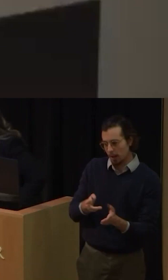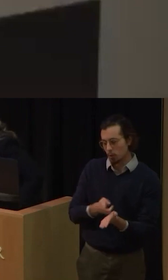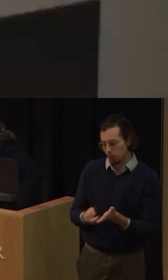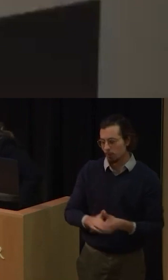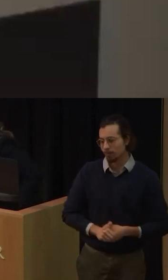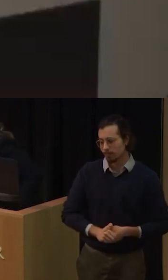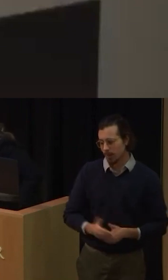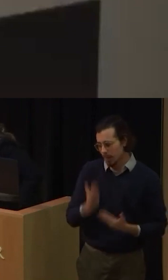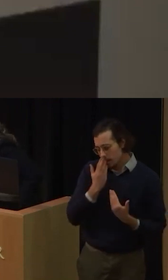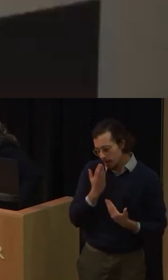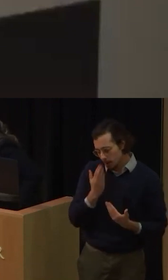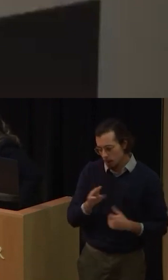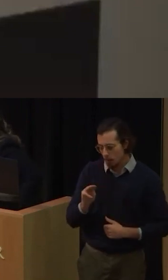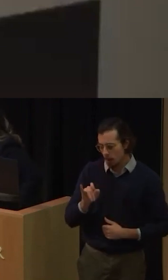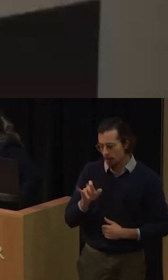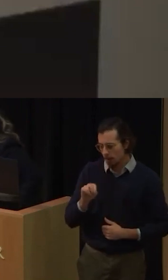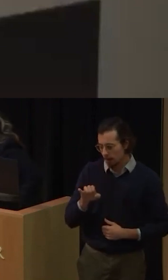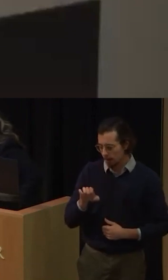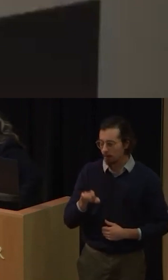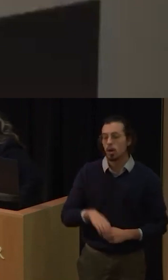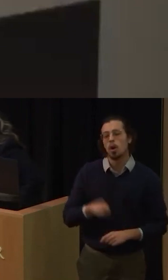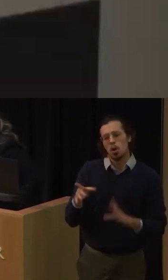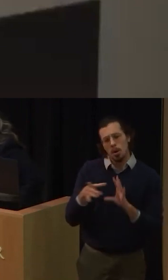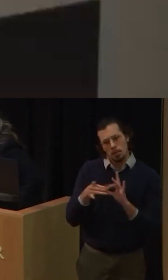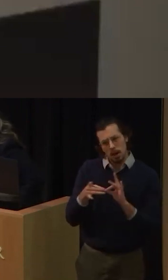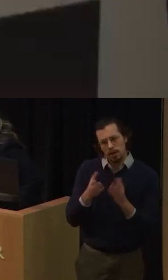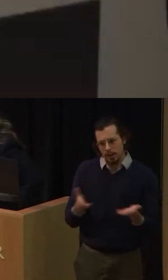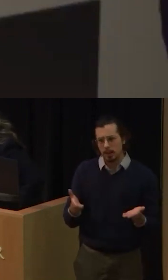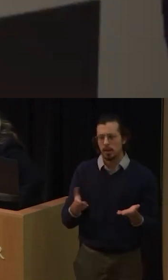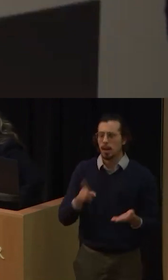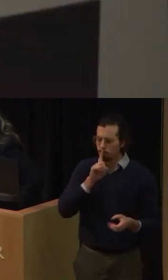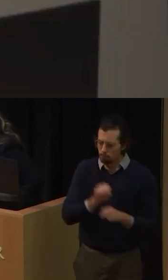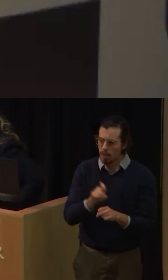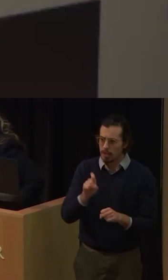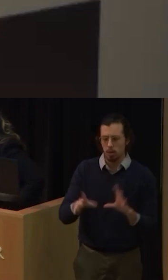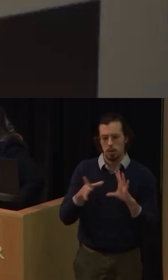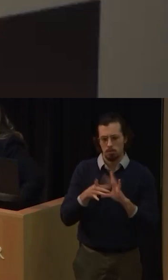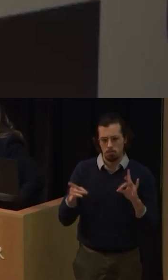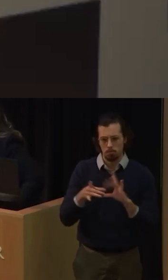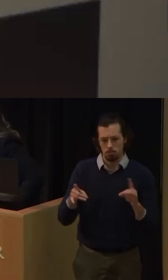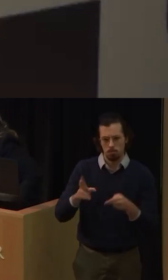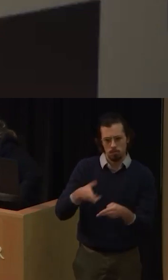I mean, you say some of the things that really need to be said in some of these spaces,